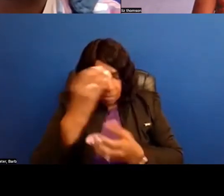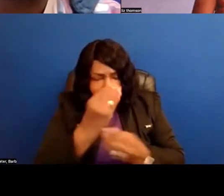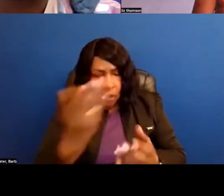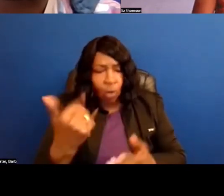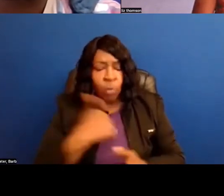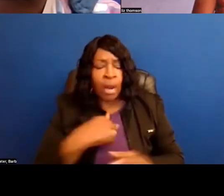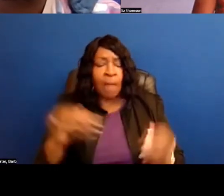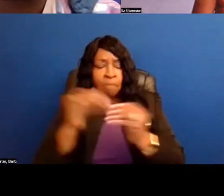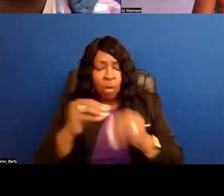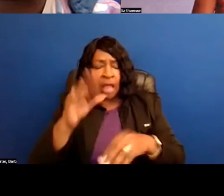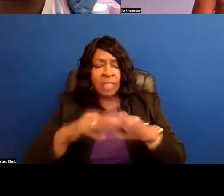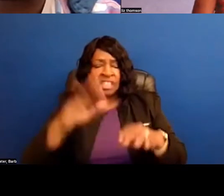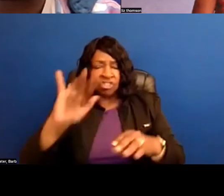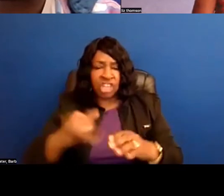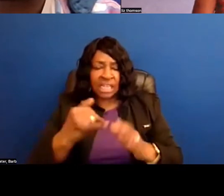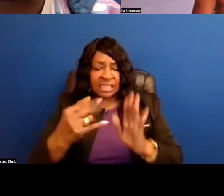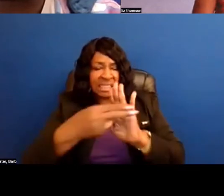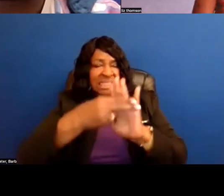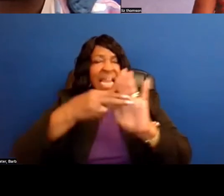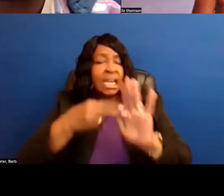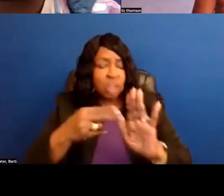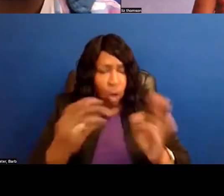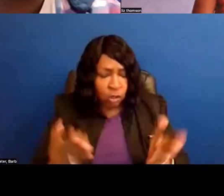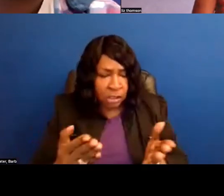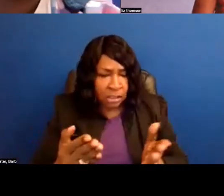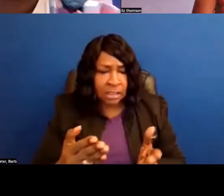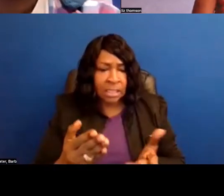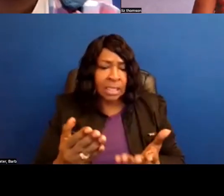I will say, and I guess it's not truly interdisciplinary,